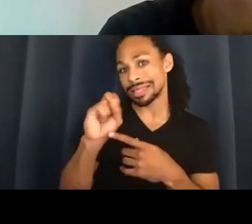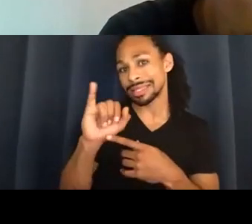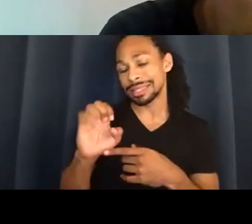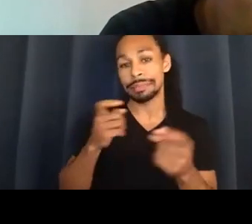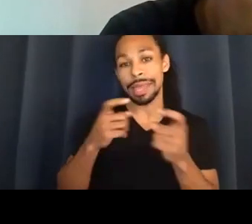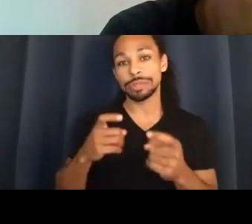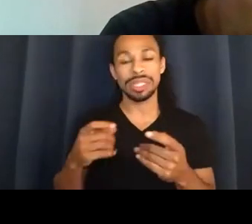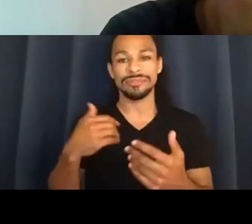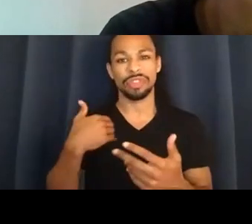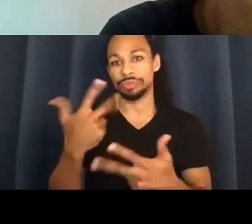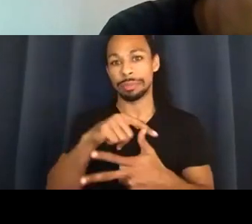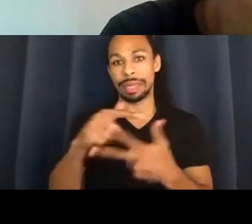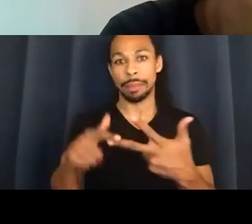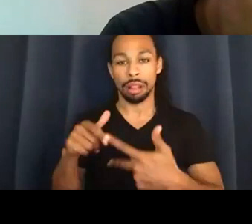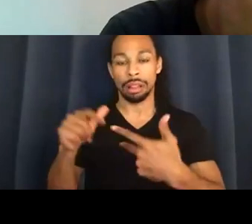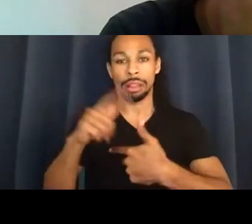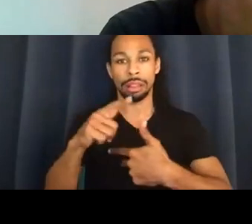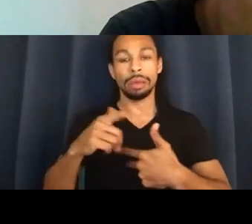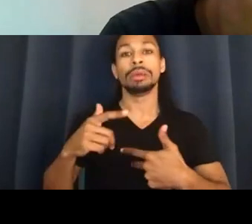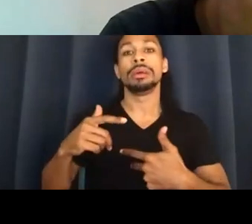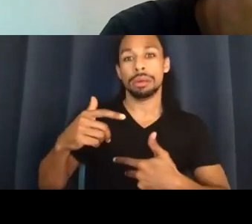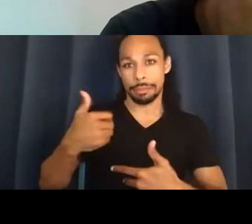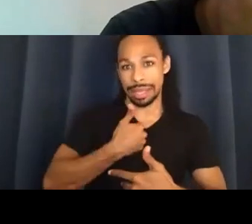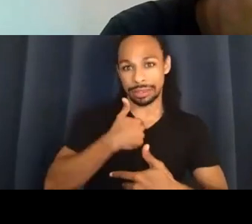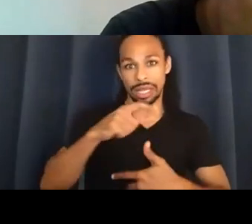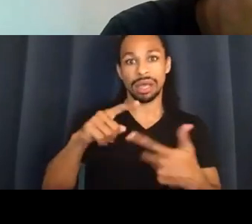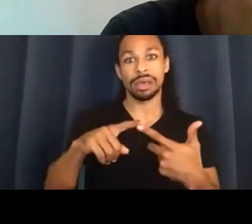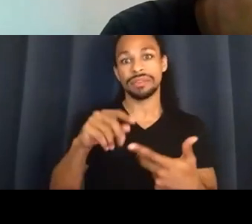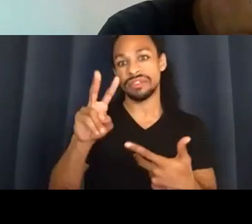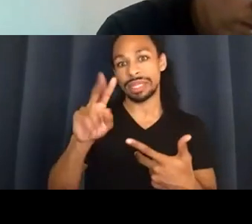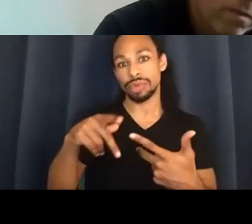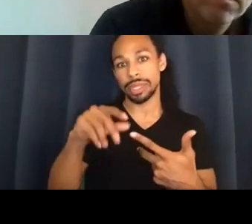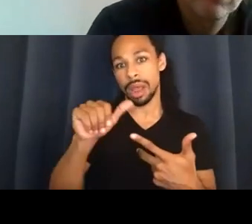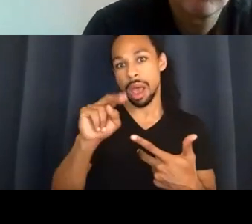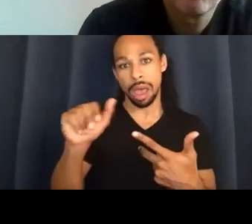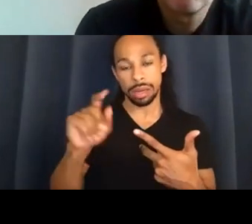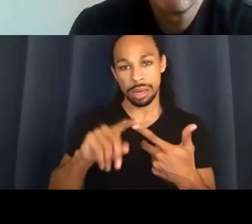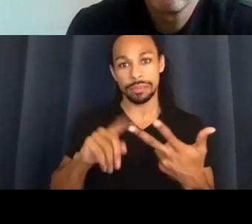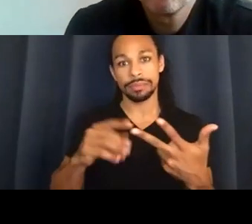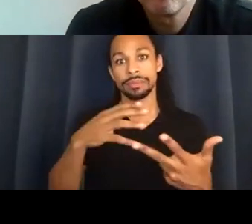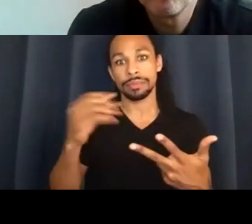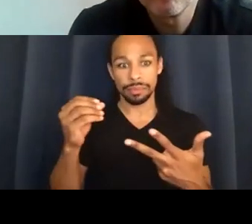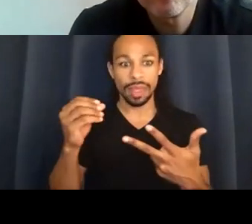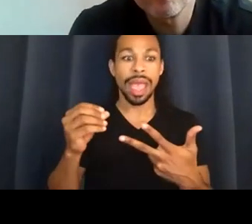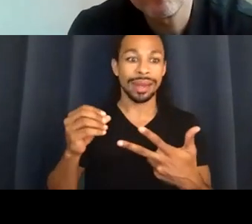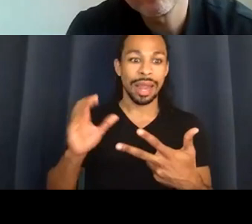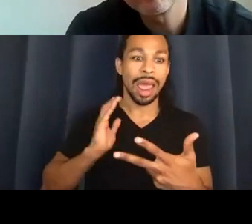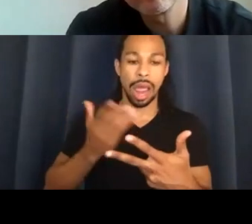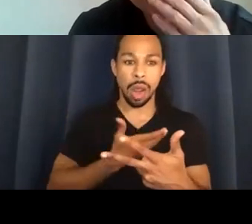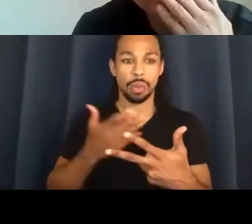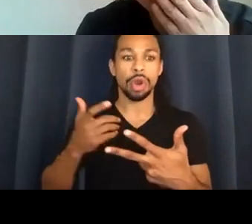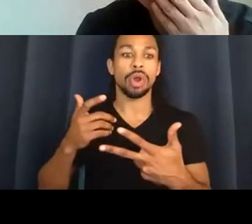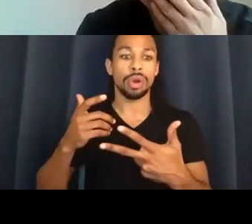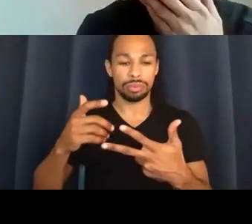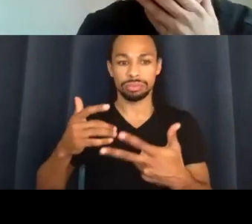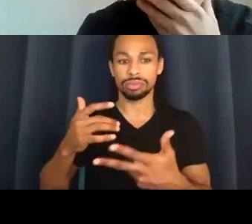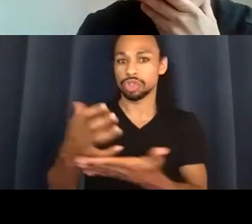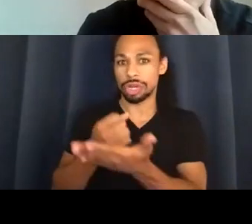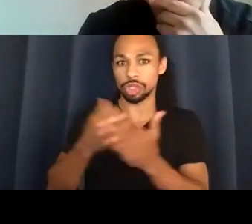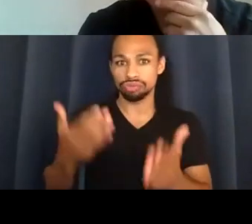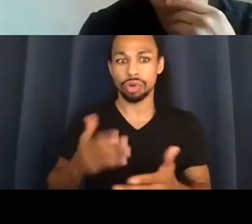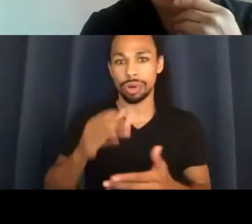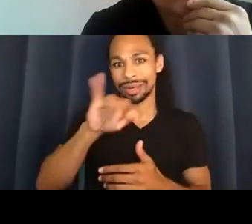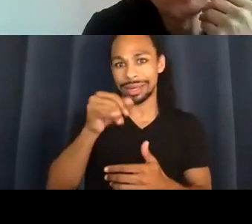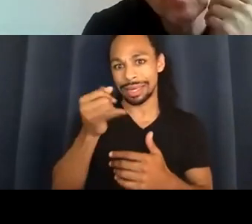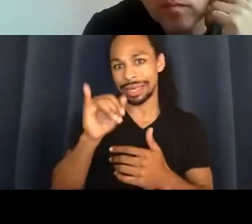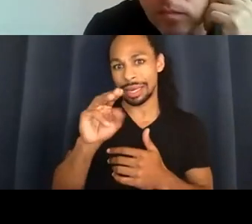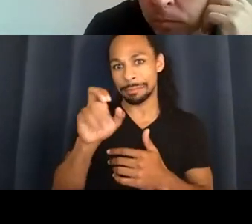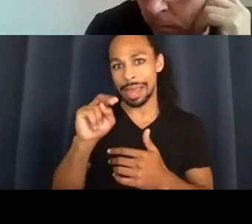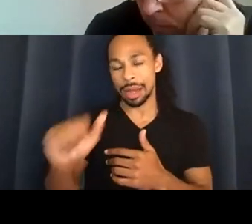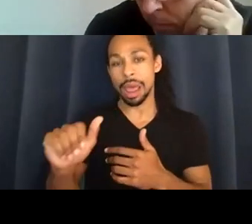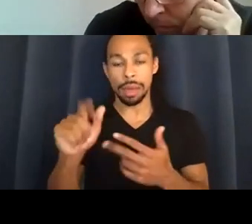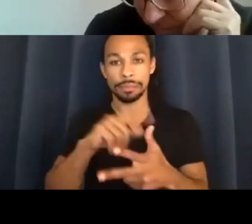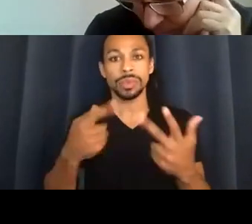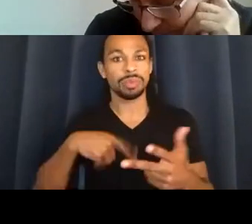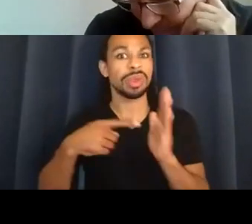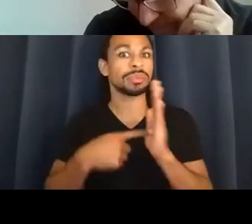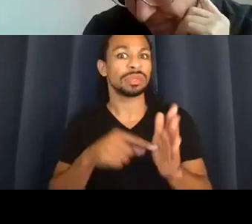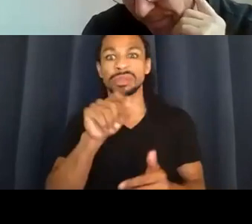we work as a team and probably represent 20 artists and companies. We had several companies